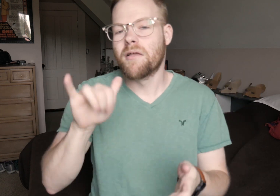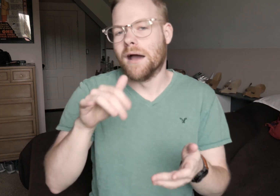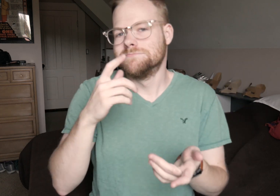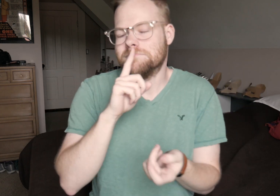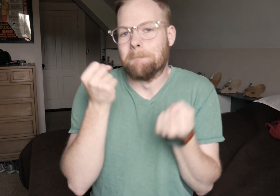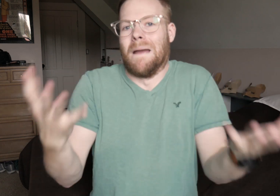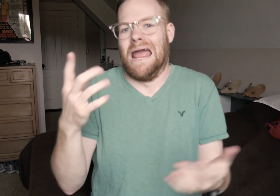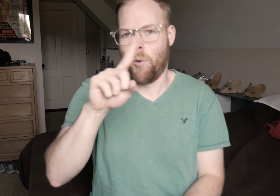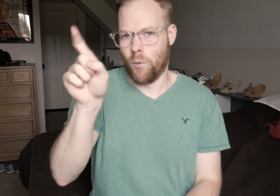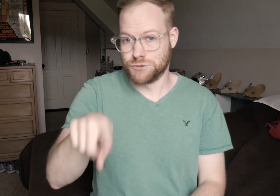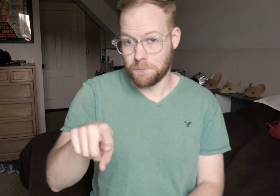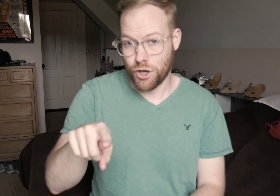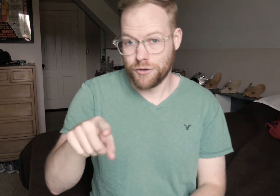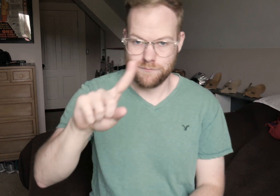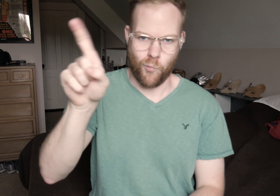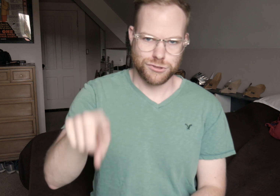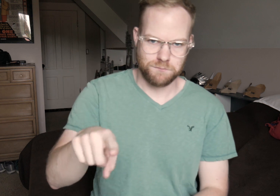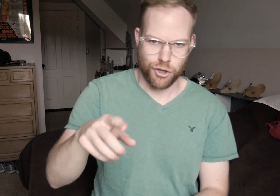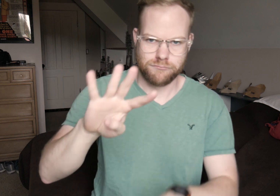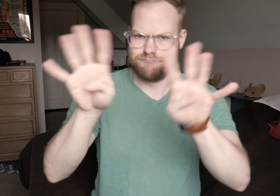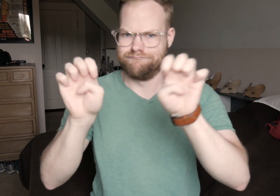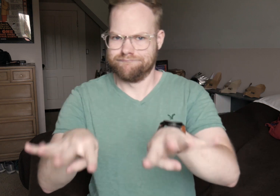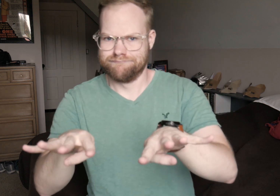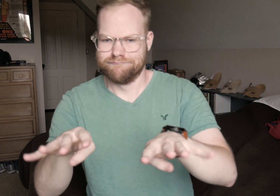That's many questions marks. This is question mark, then many of them.